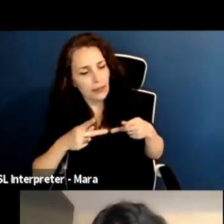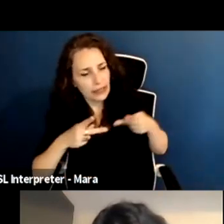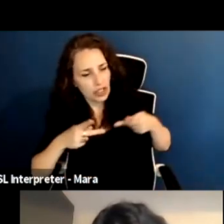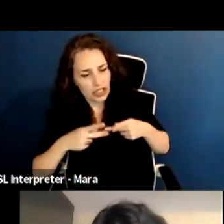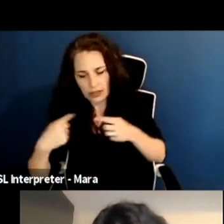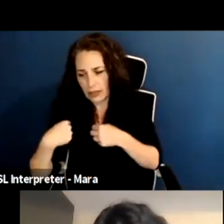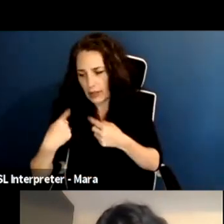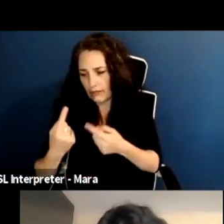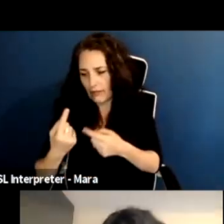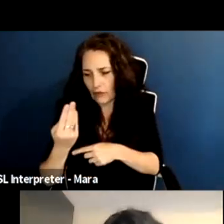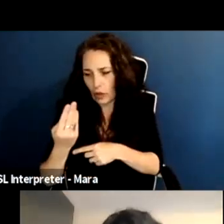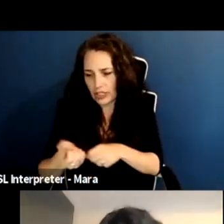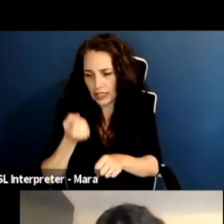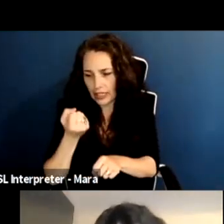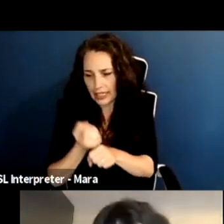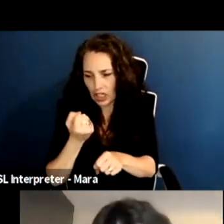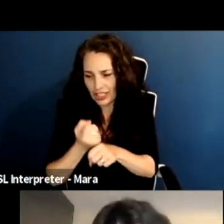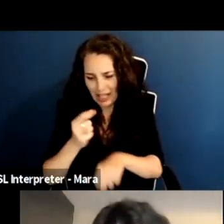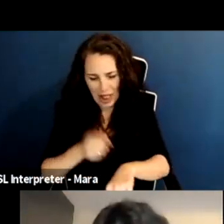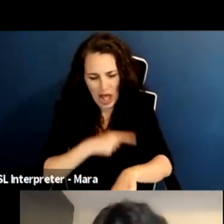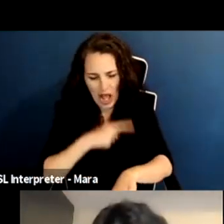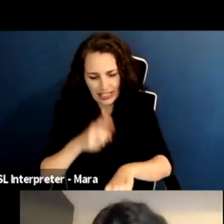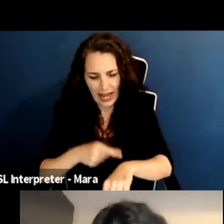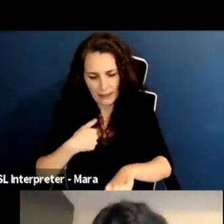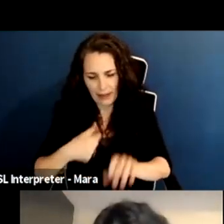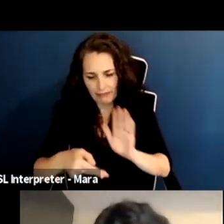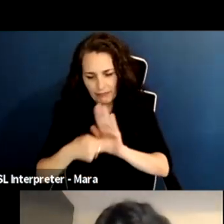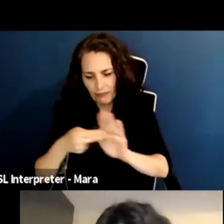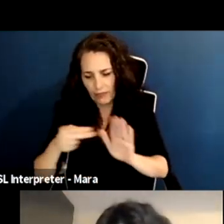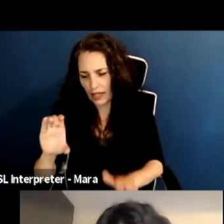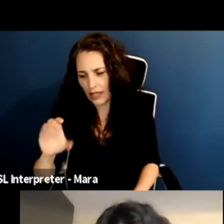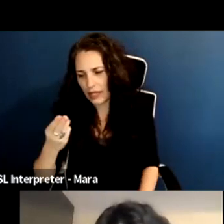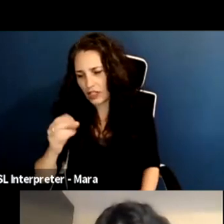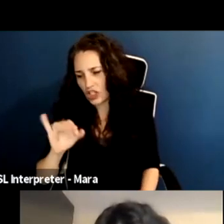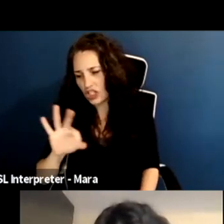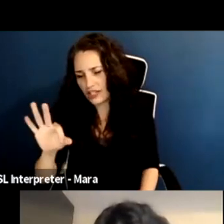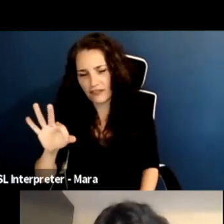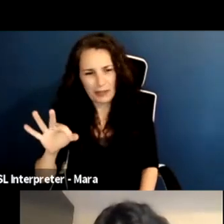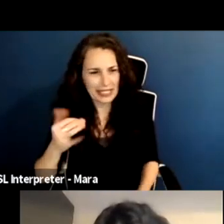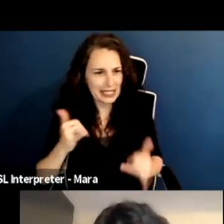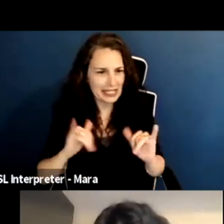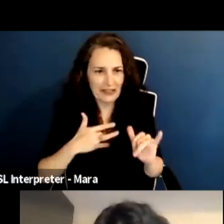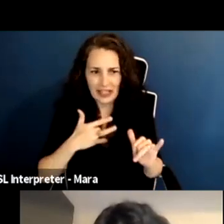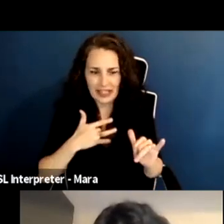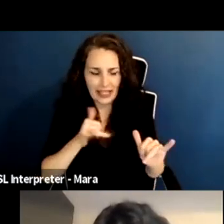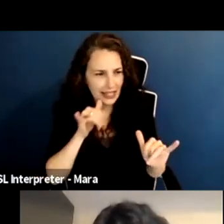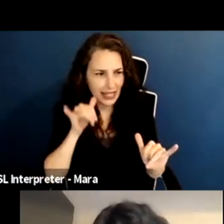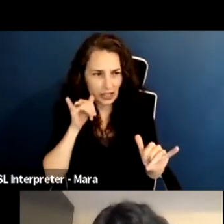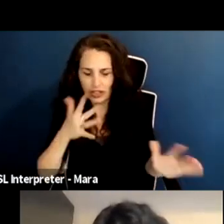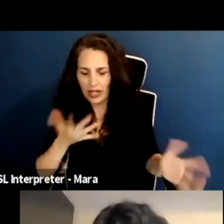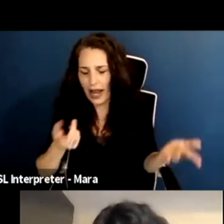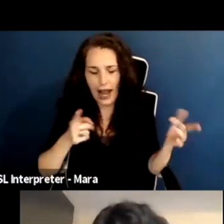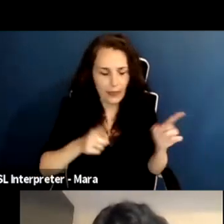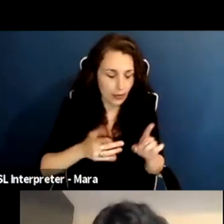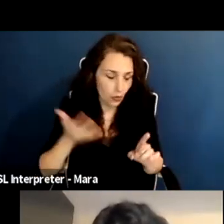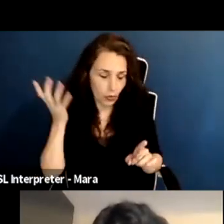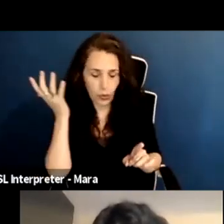it's been a long time and it still feels like yesterday. I can honestly say that it's definitely